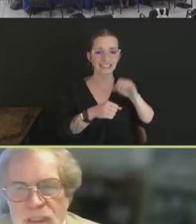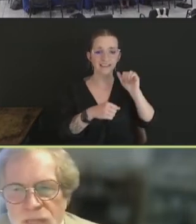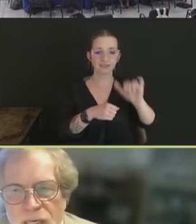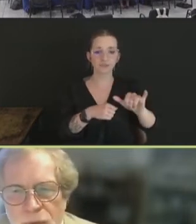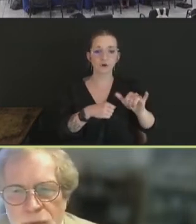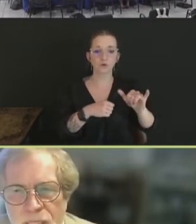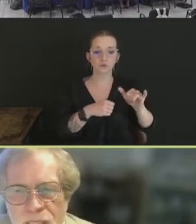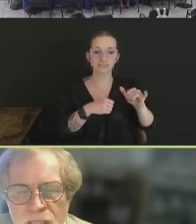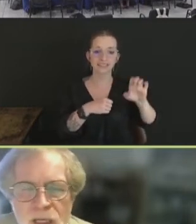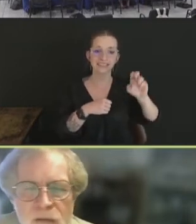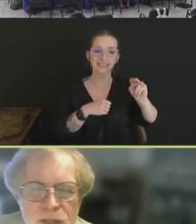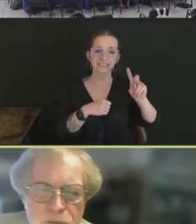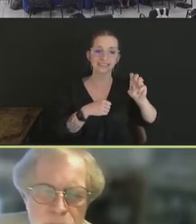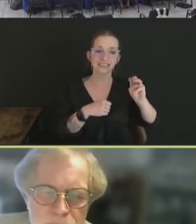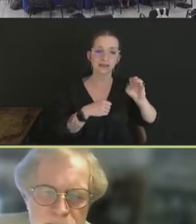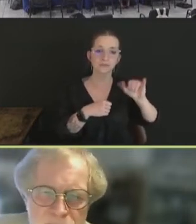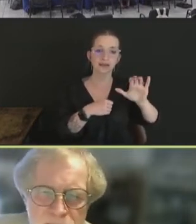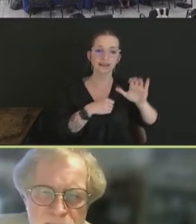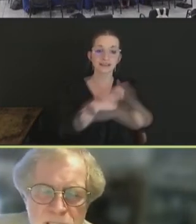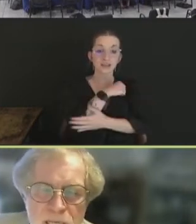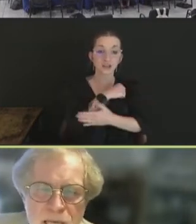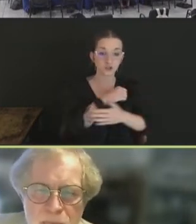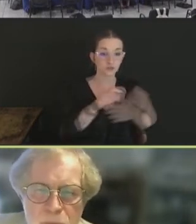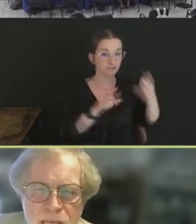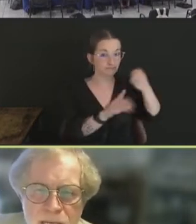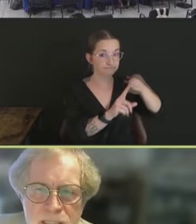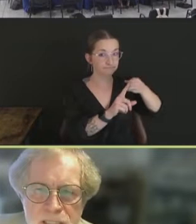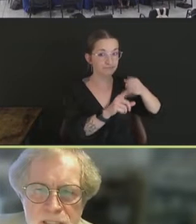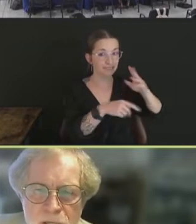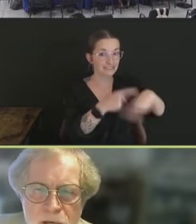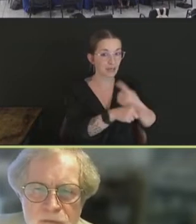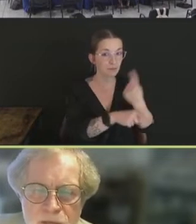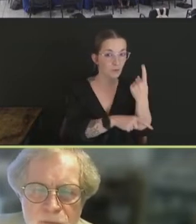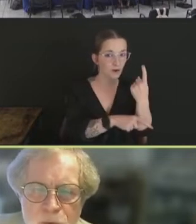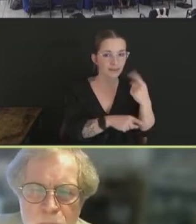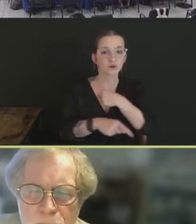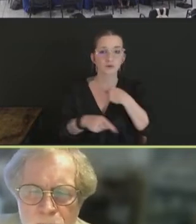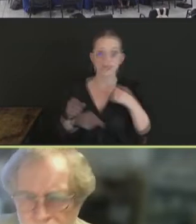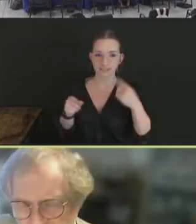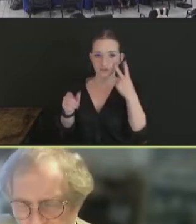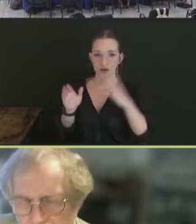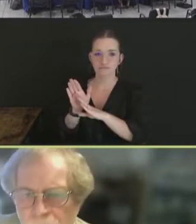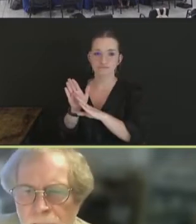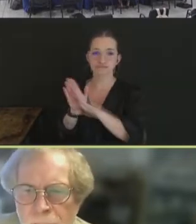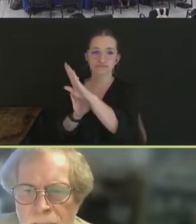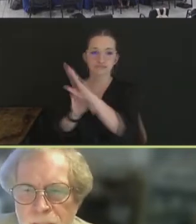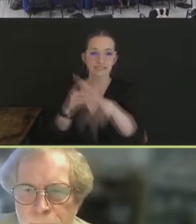of type three for different reasons, and we had a seesaw effect for a while, until the